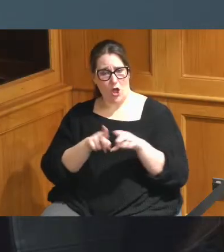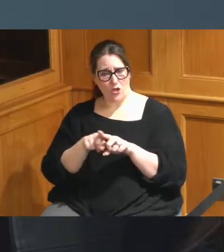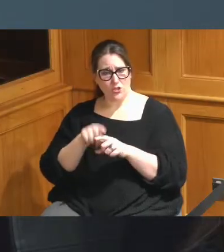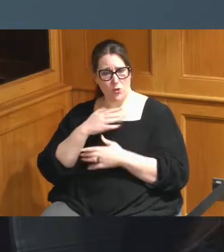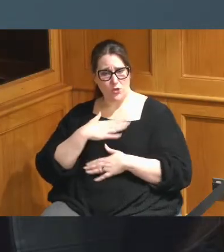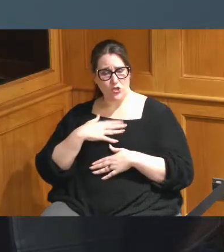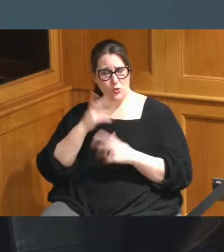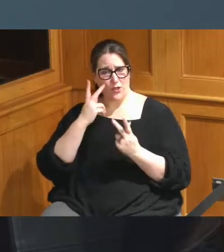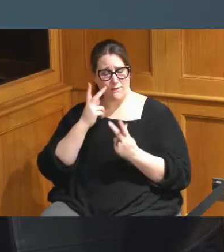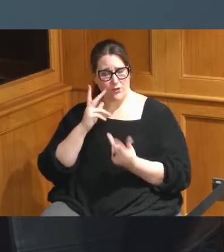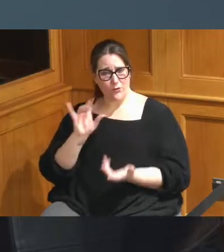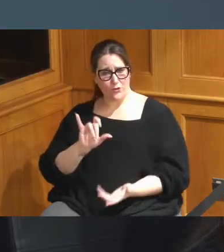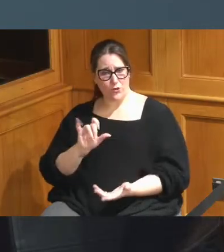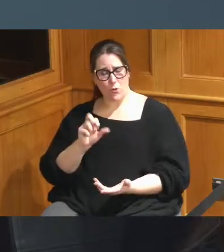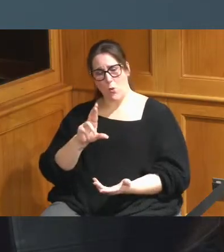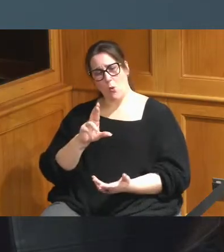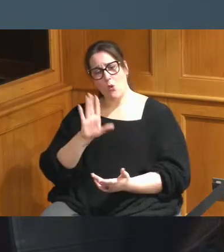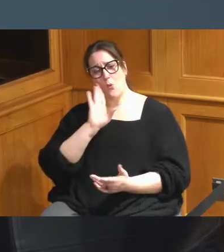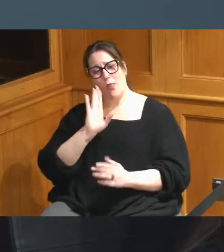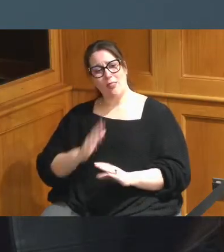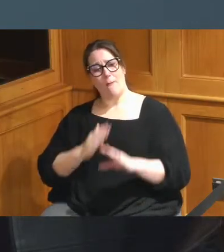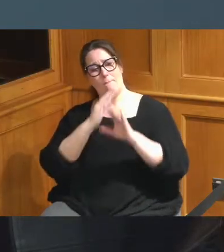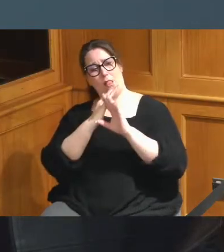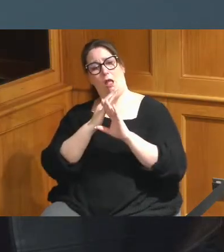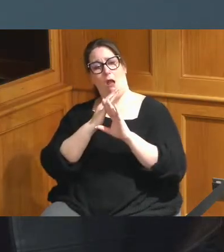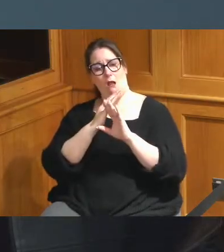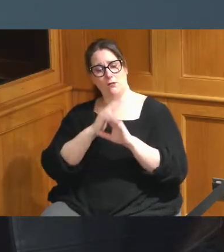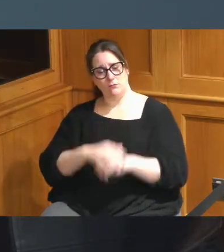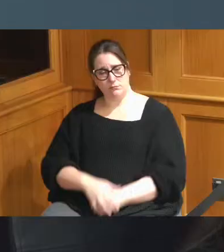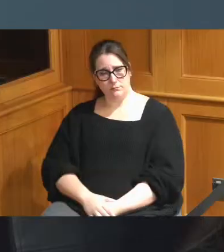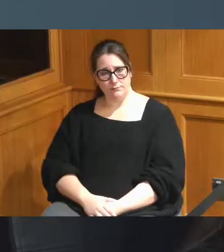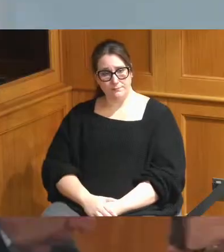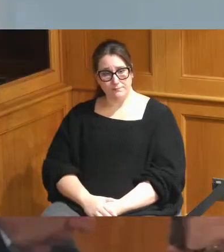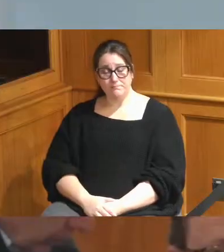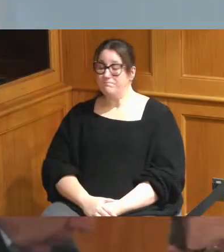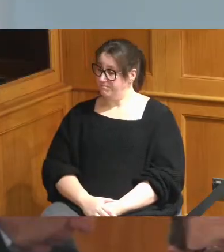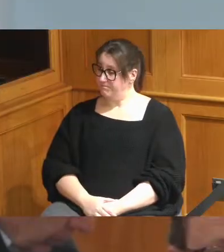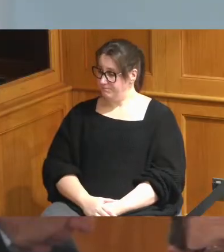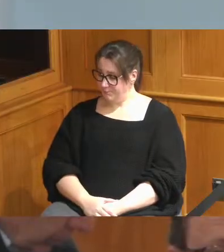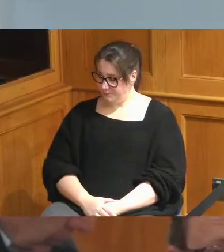to the river? Will that block their view? Um, yeah. So, we have slotted some of the massing